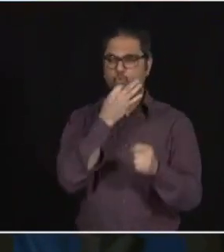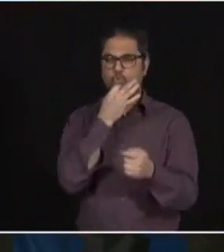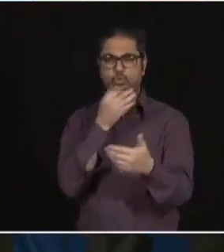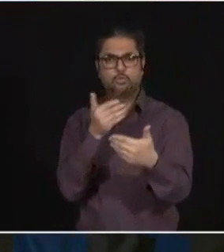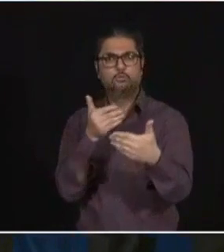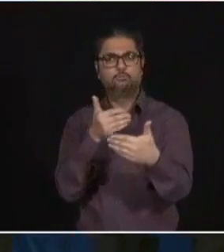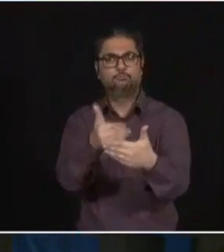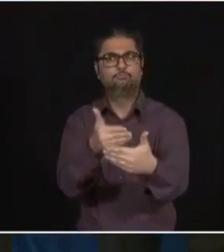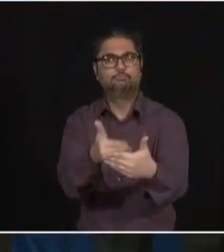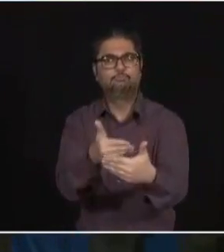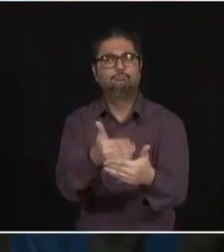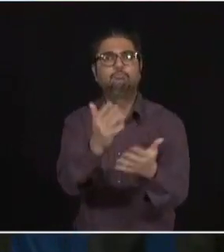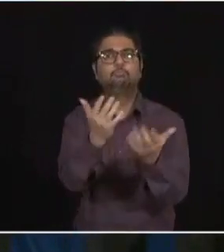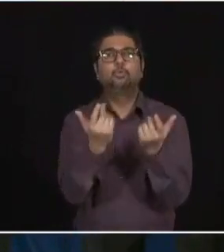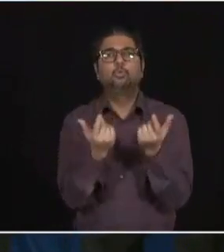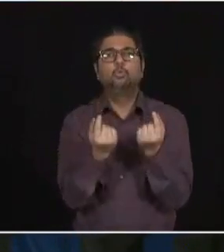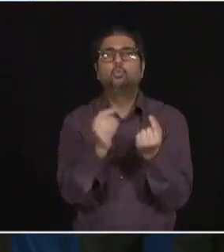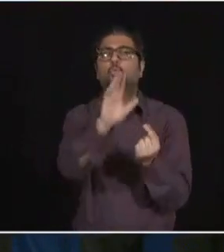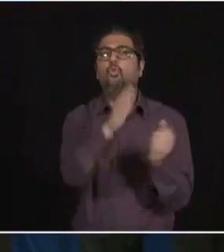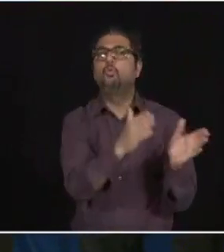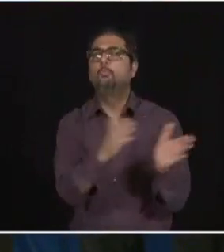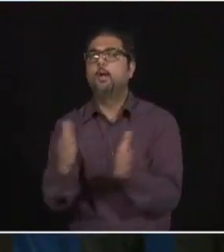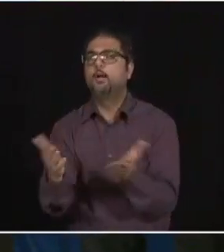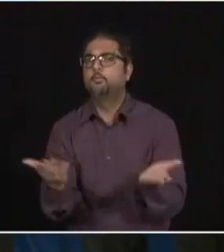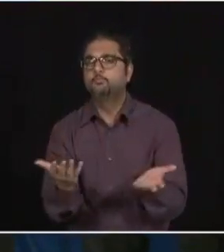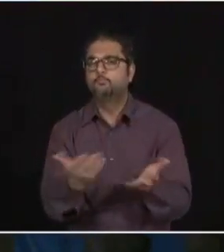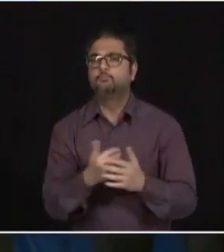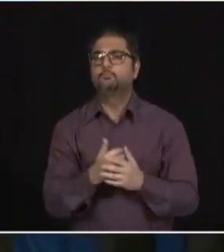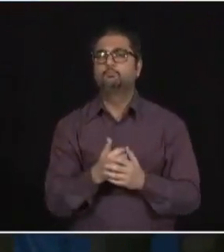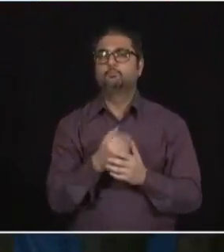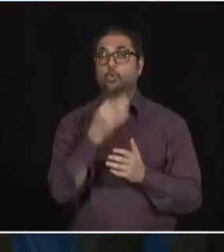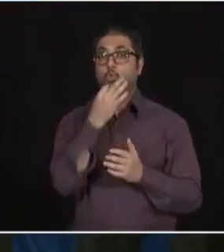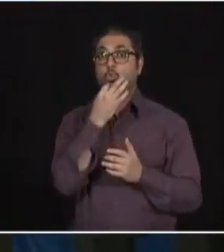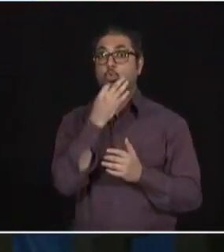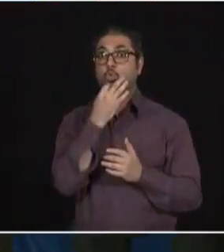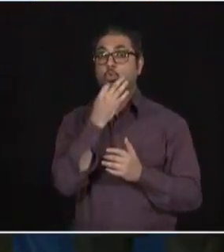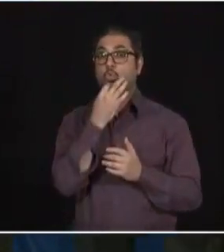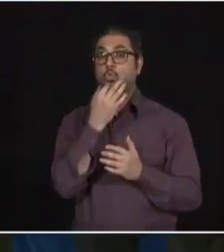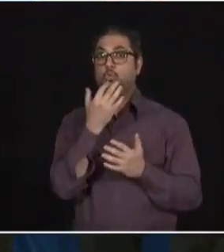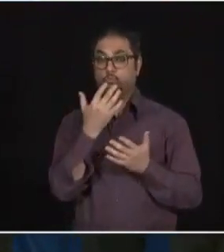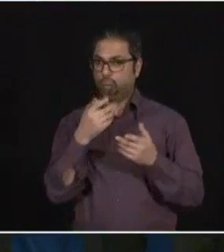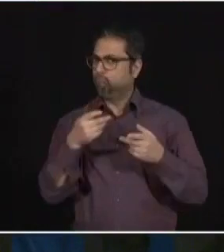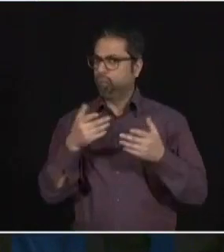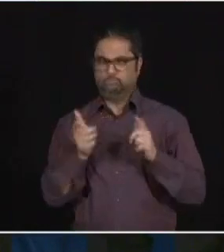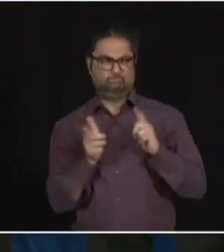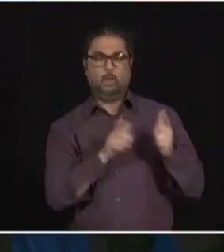I'll pass it over to the minister. You're allowed to fish out there, but he's the